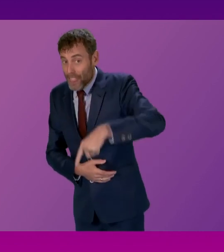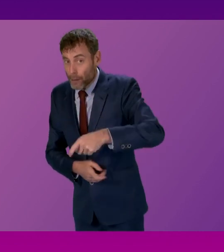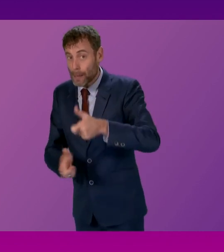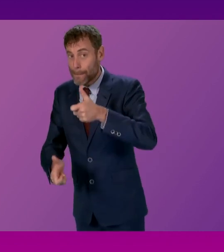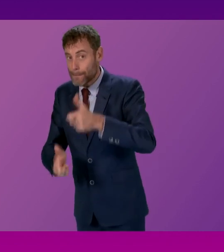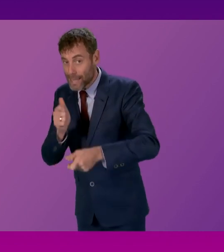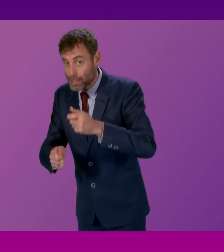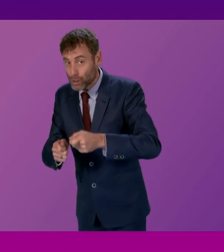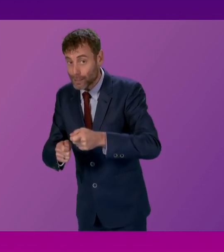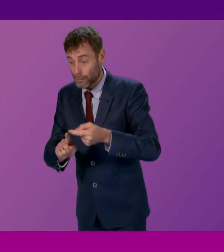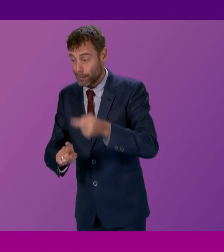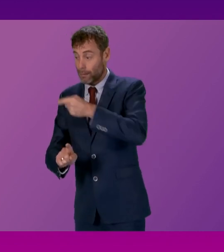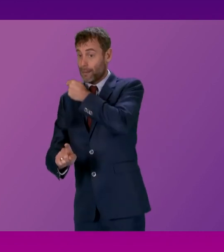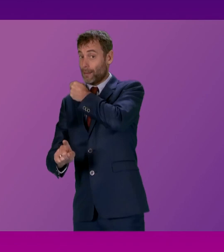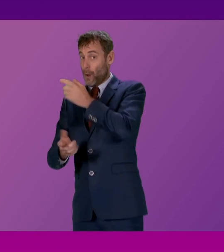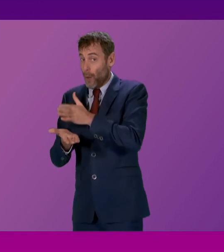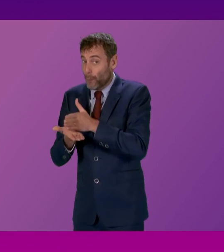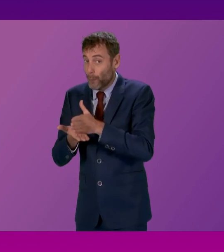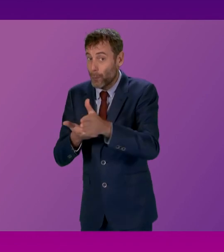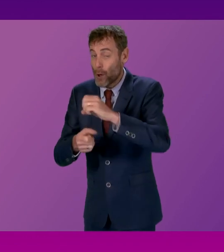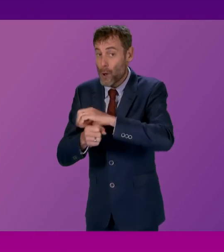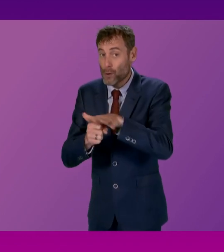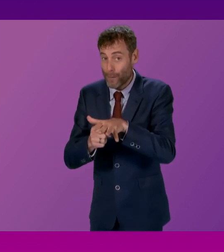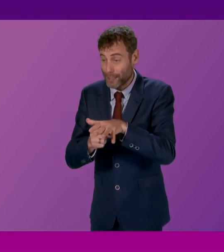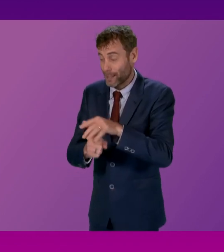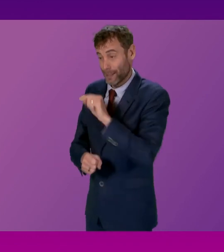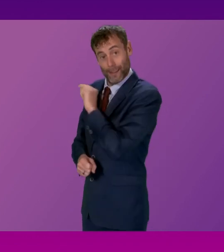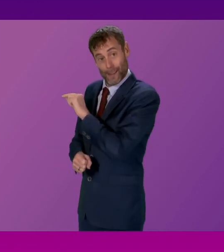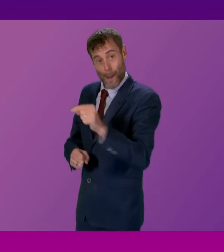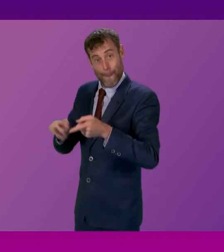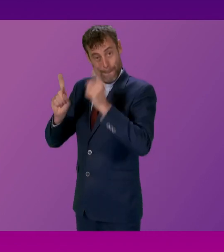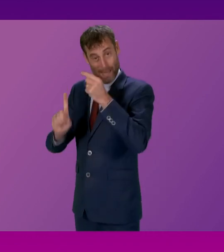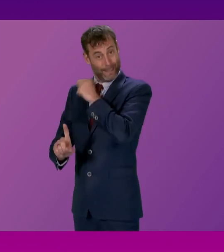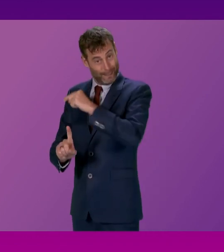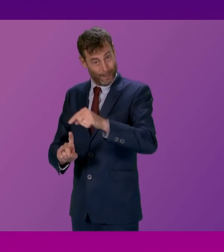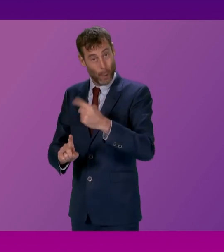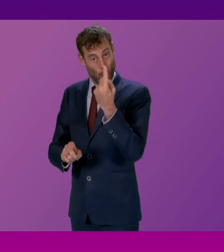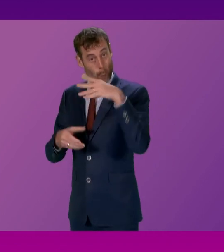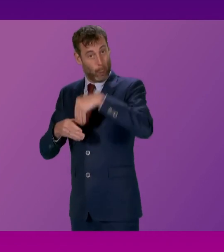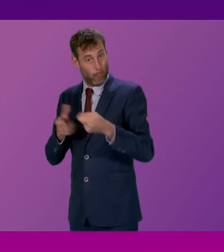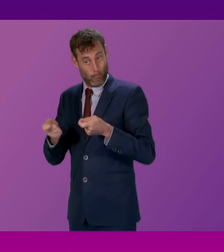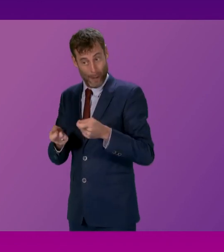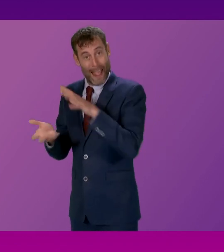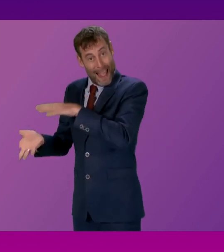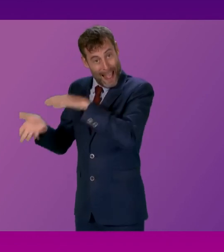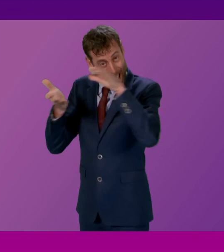We do not know which ministers—again, for confidentiality purposes—but we know that they include ministers past and present.